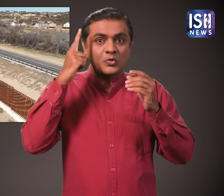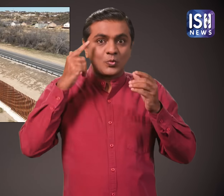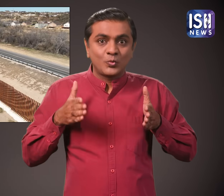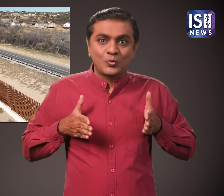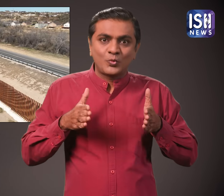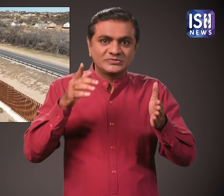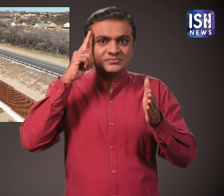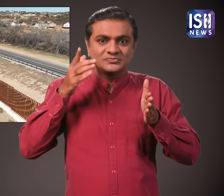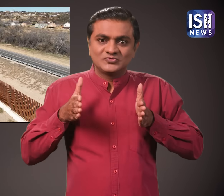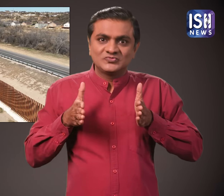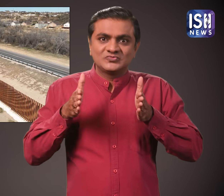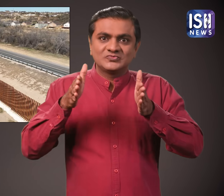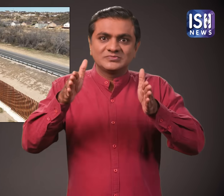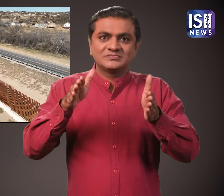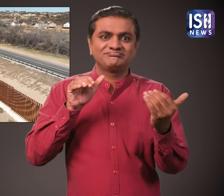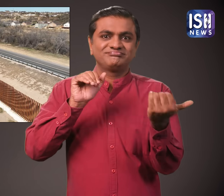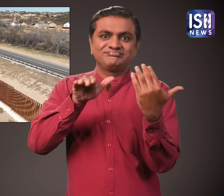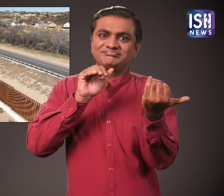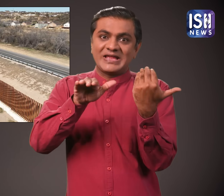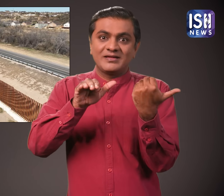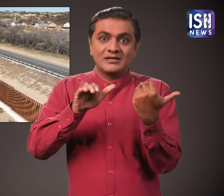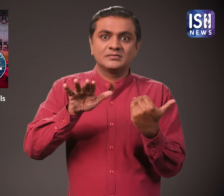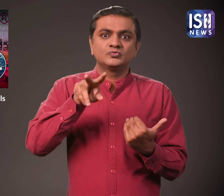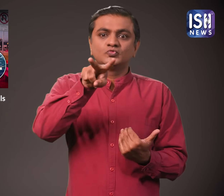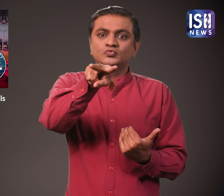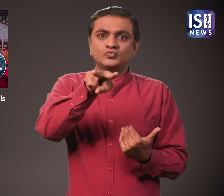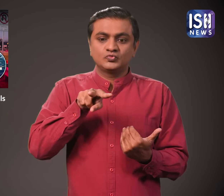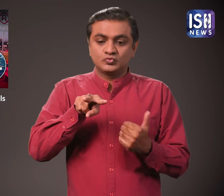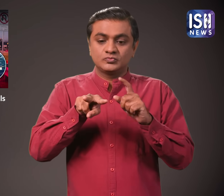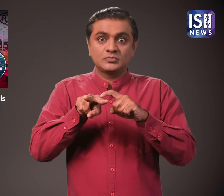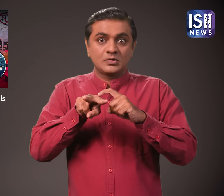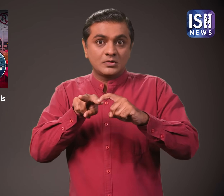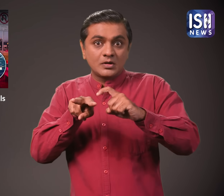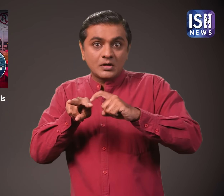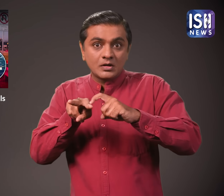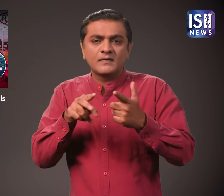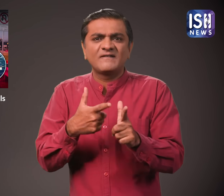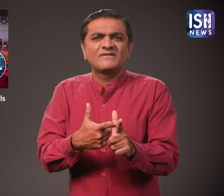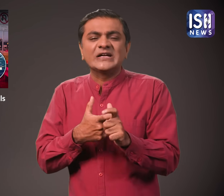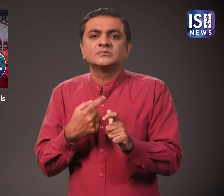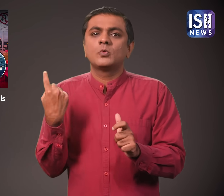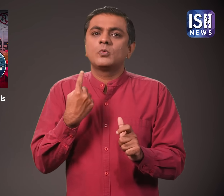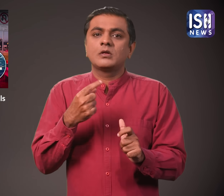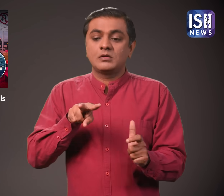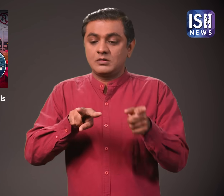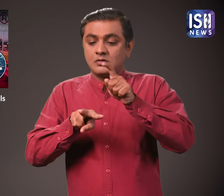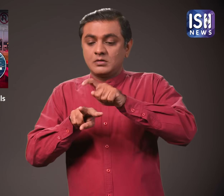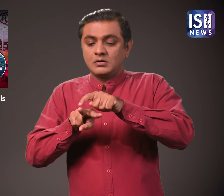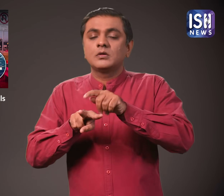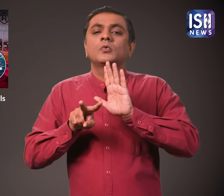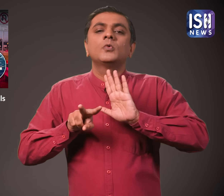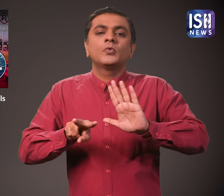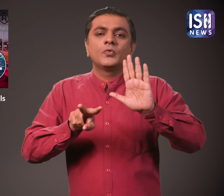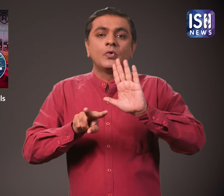The two-lane road had one lane for fast vehicles and the other for slower riders.